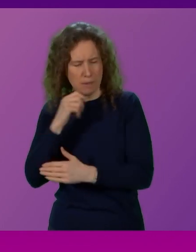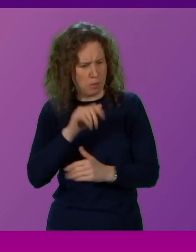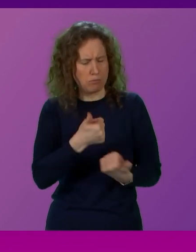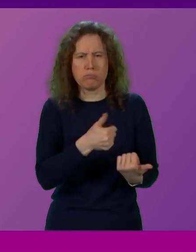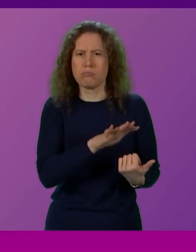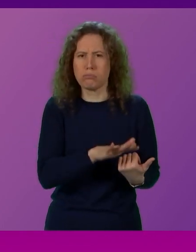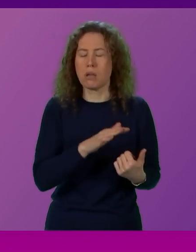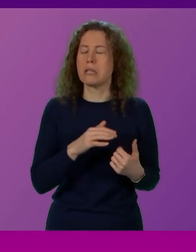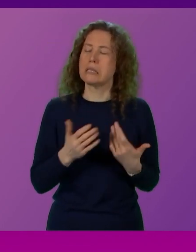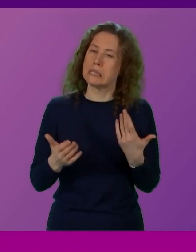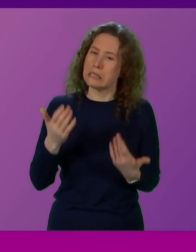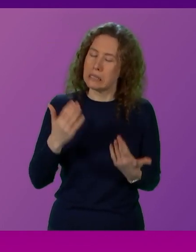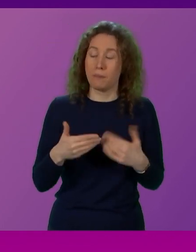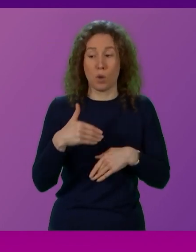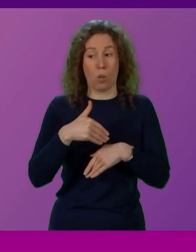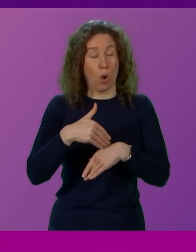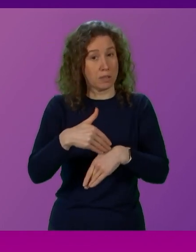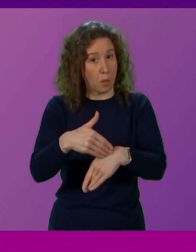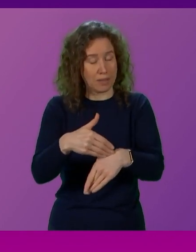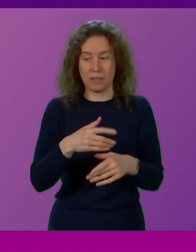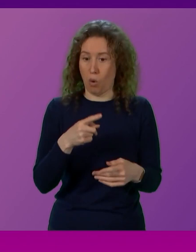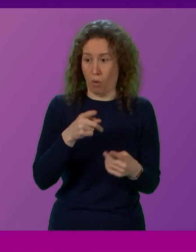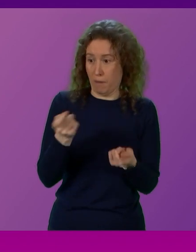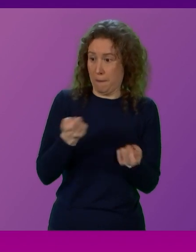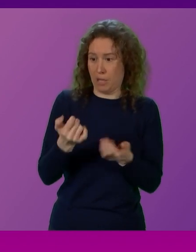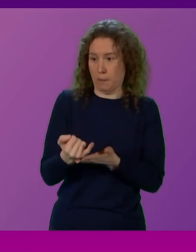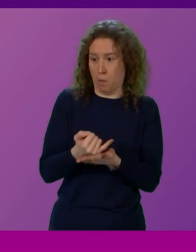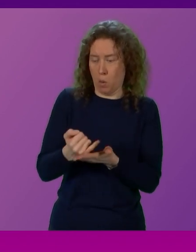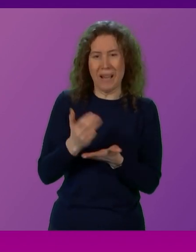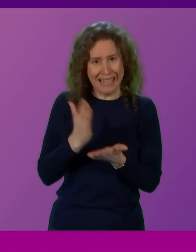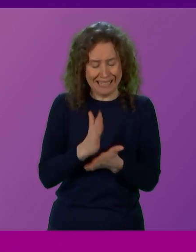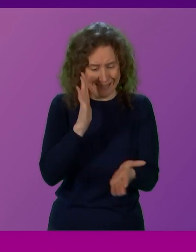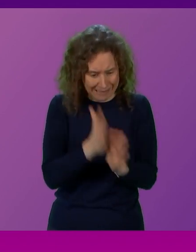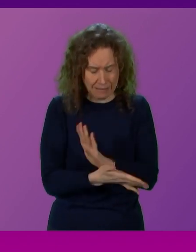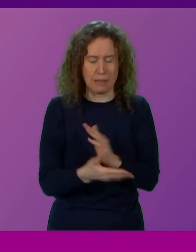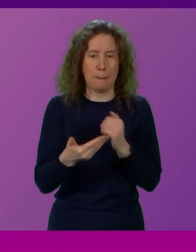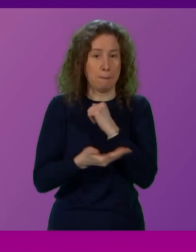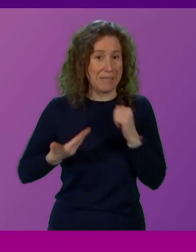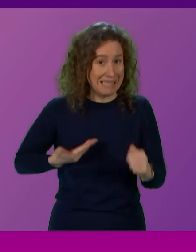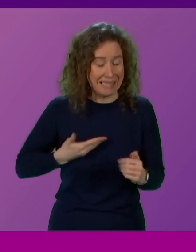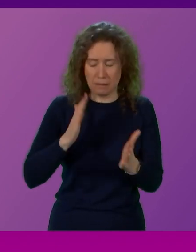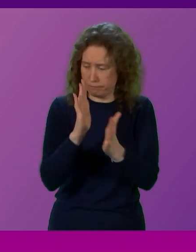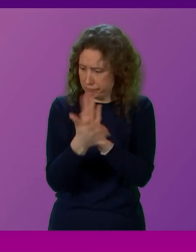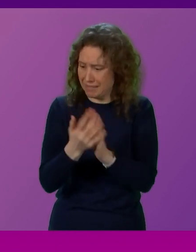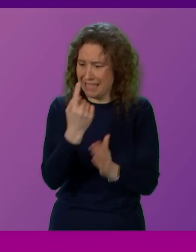The consequences of that economic incompetence are devastating for businesses and individuals alike.